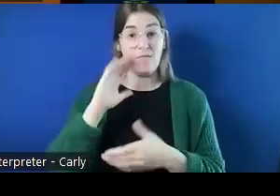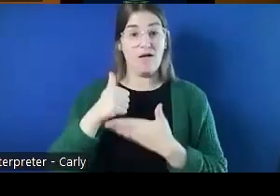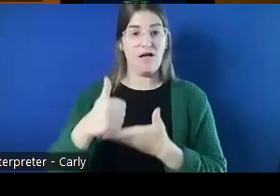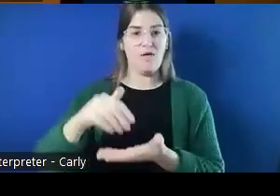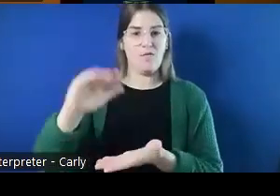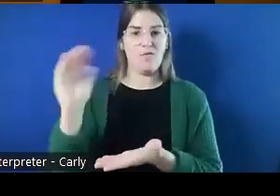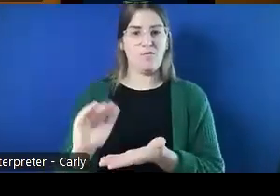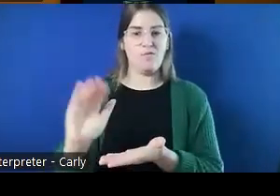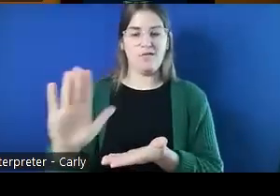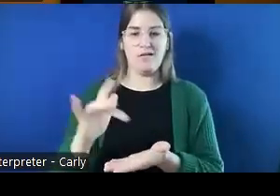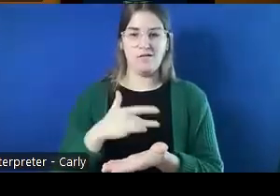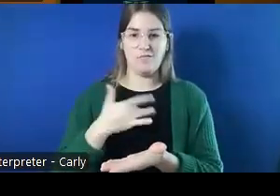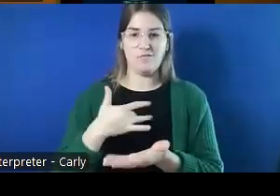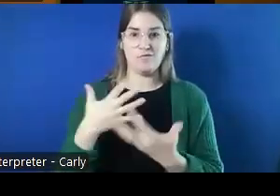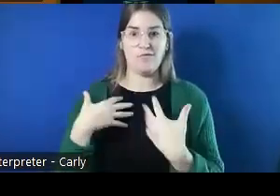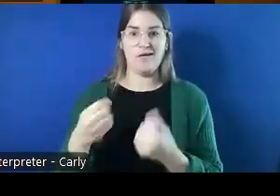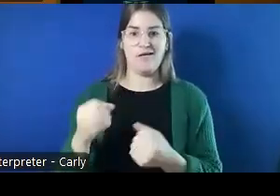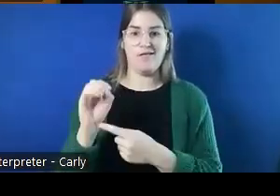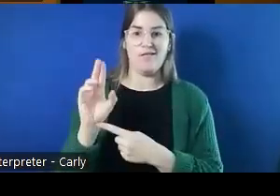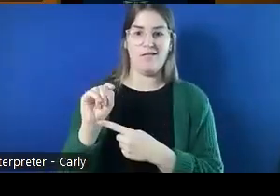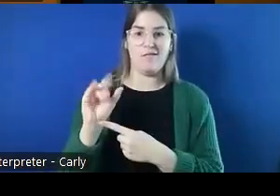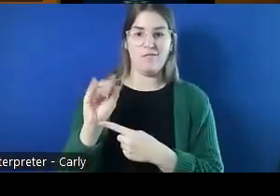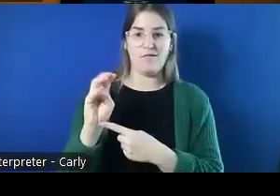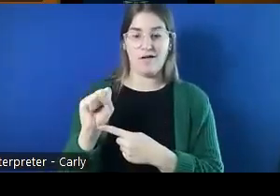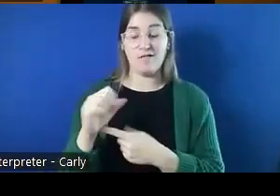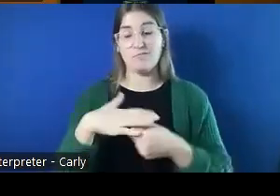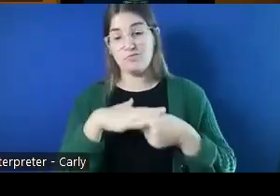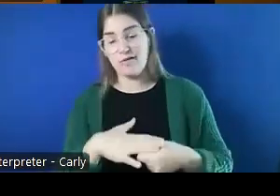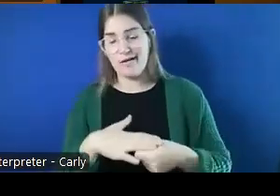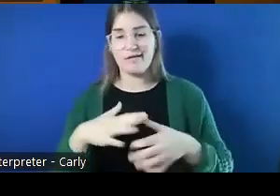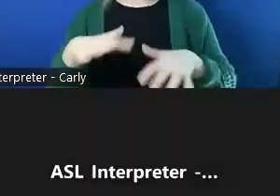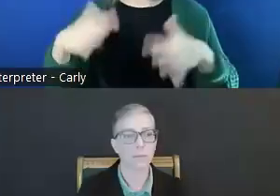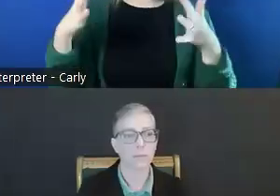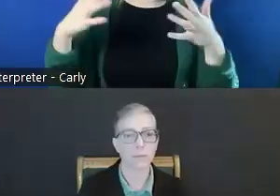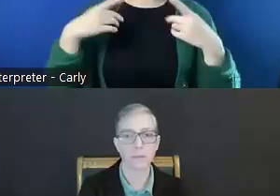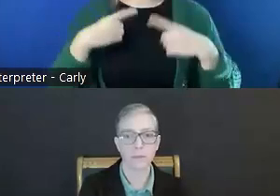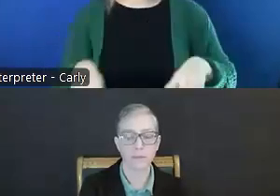emotional health outcomes that are common um distress anxiety and depression and I will note